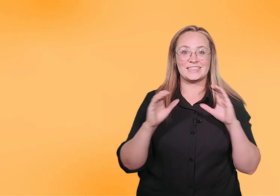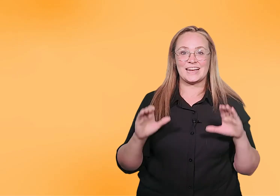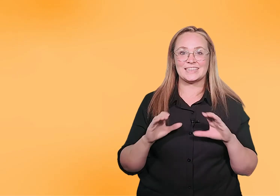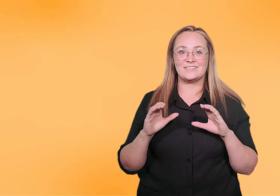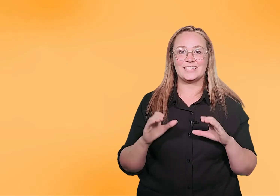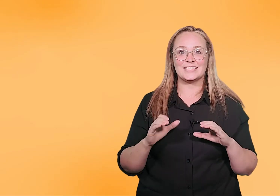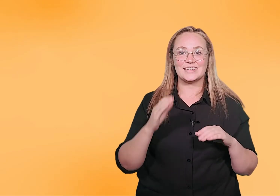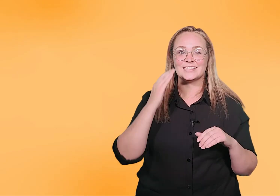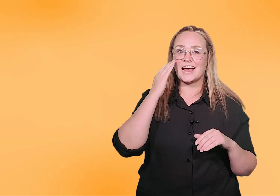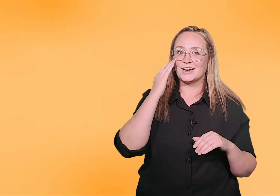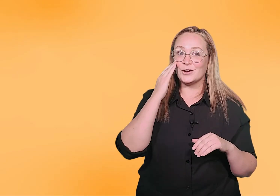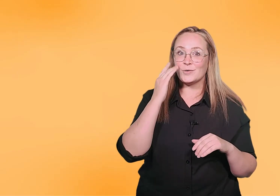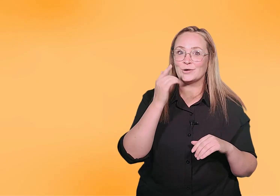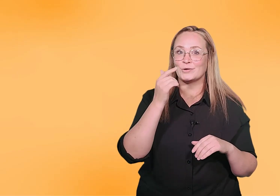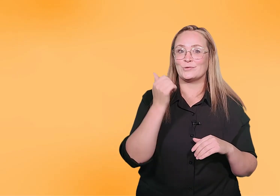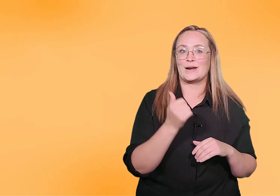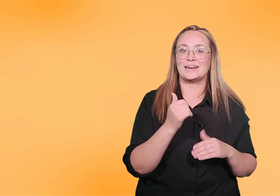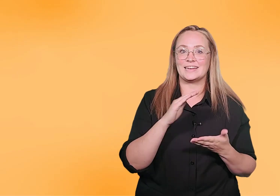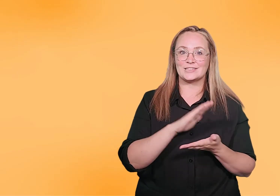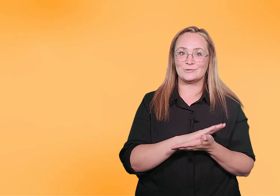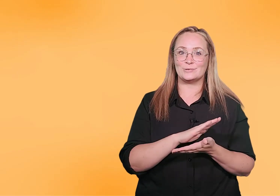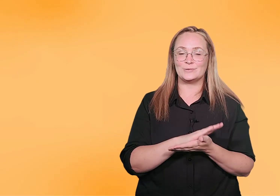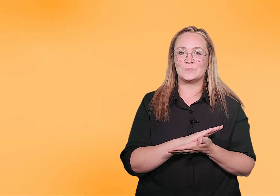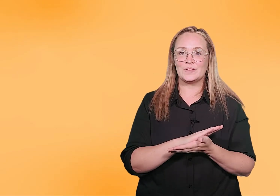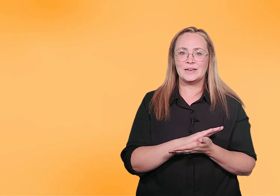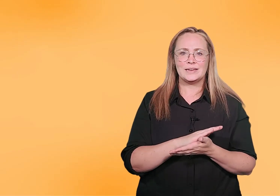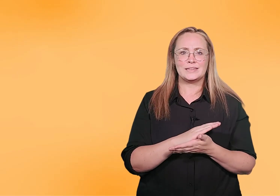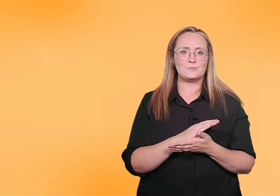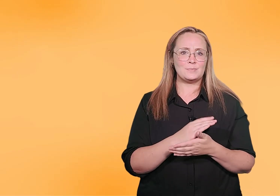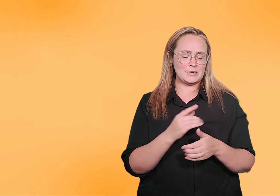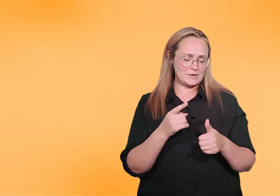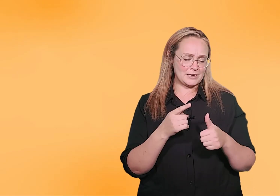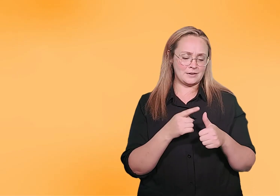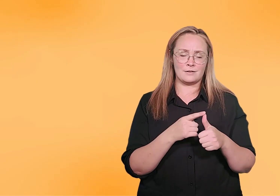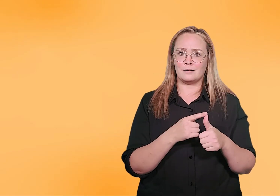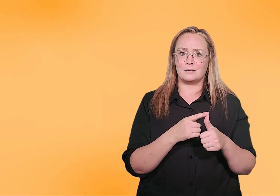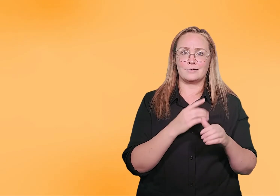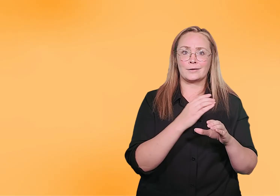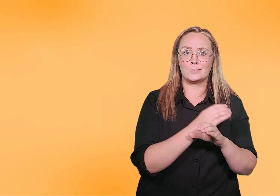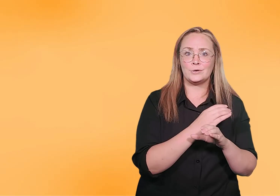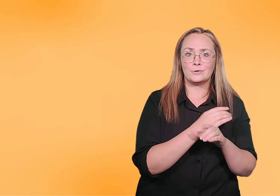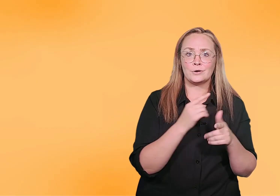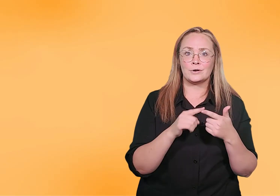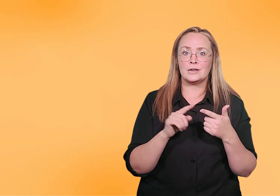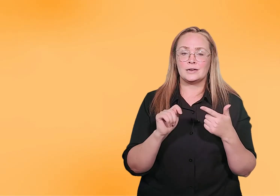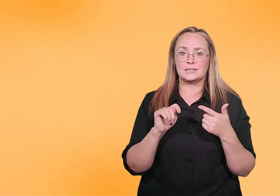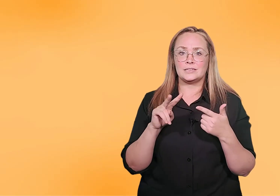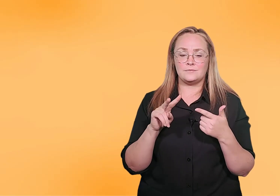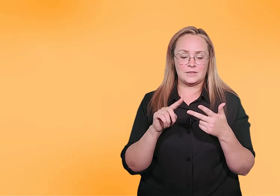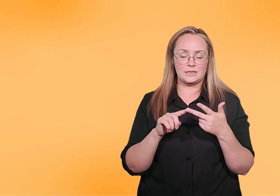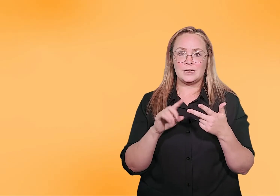at this activity since I know you're great at school. This one can be done on a computer, a TV,